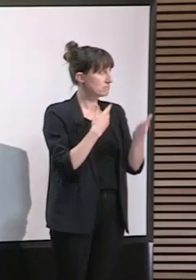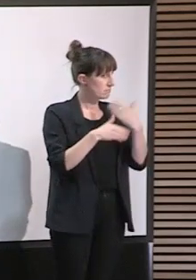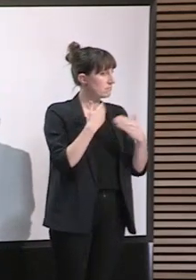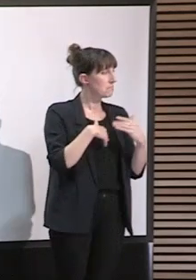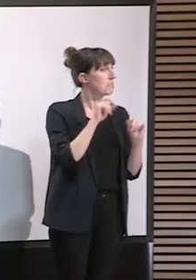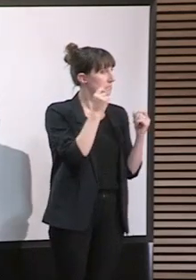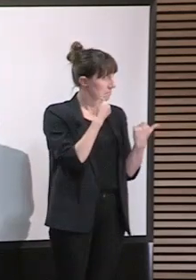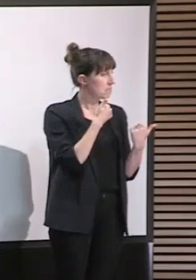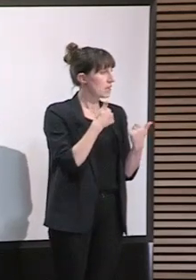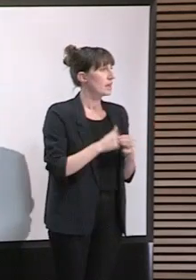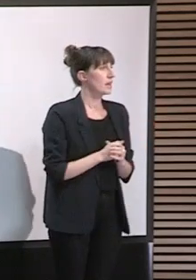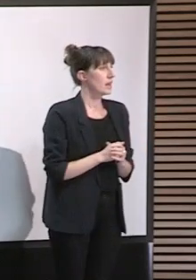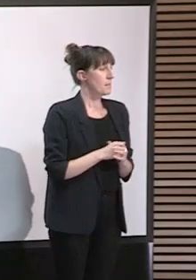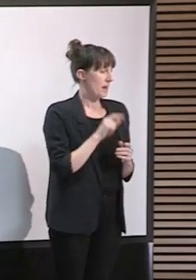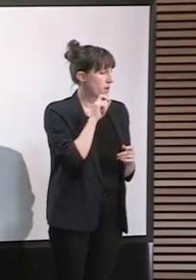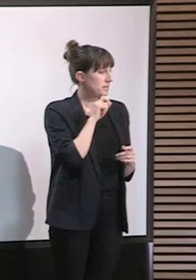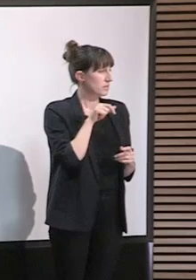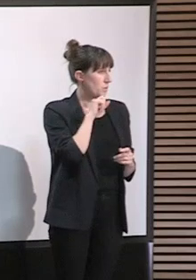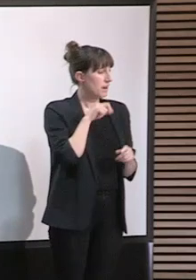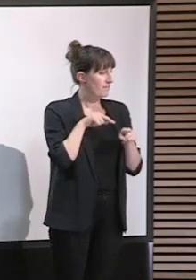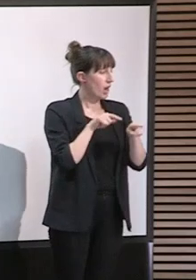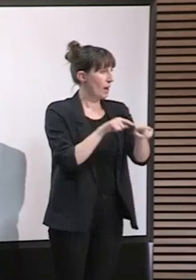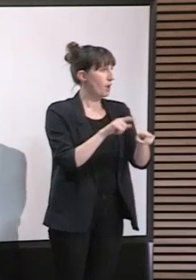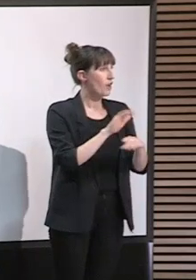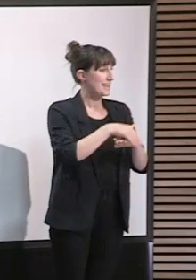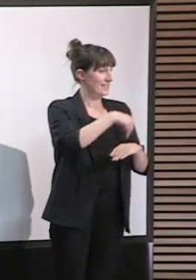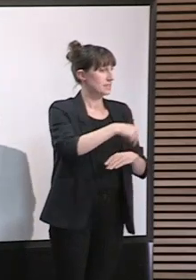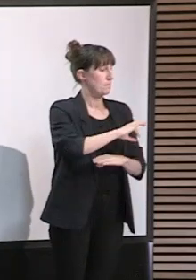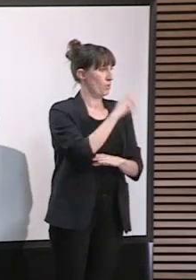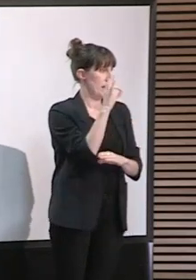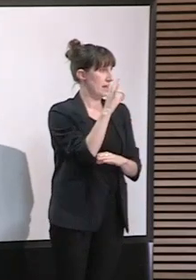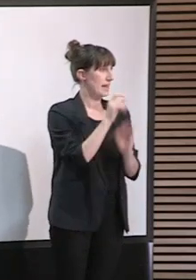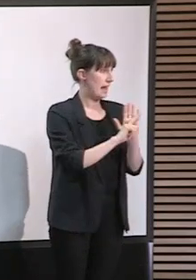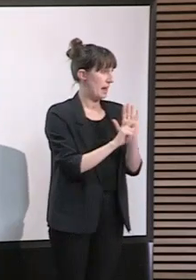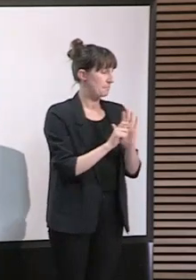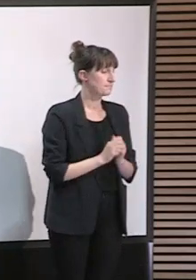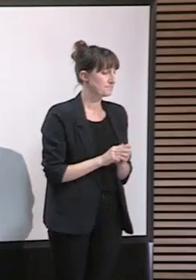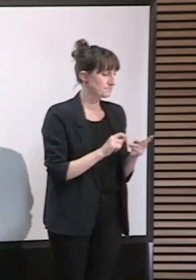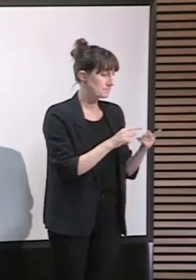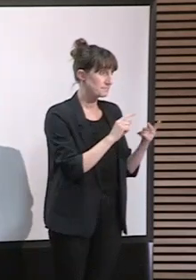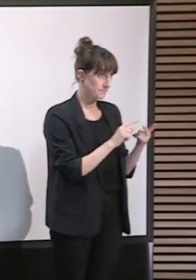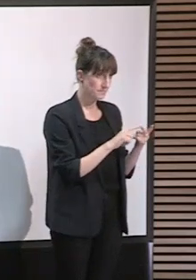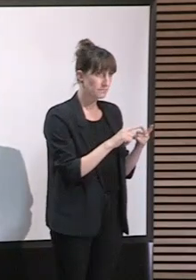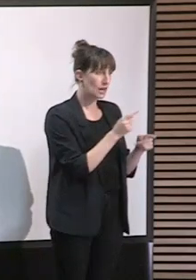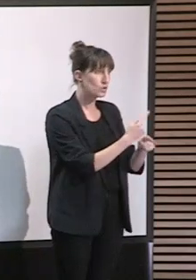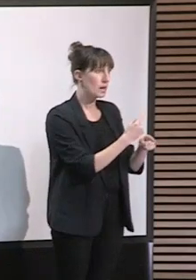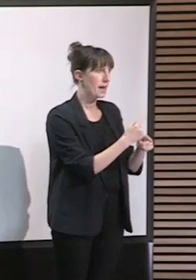between people who were in the hot zone of the facility and the so-called cold zone. We'll follow on that. Yes, the